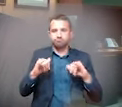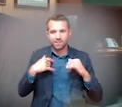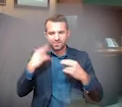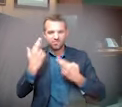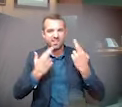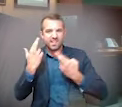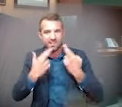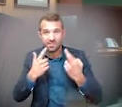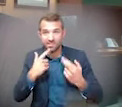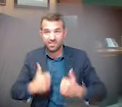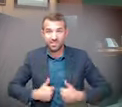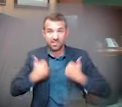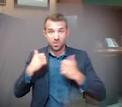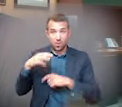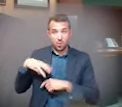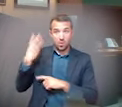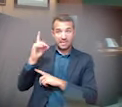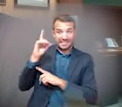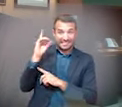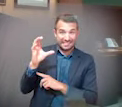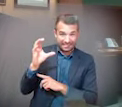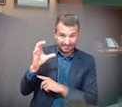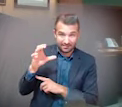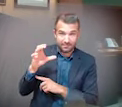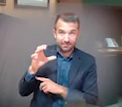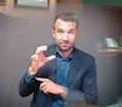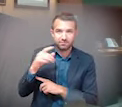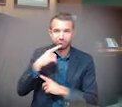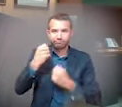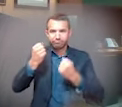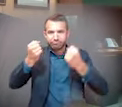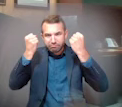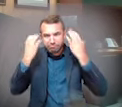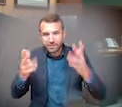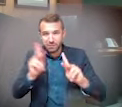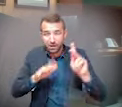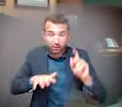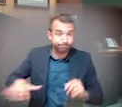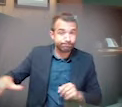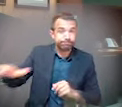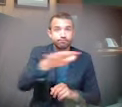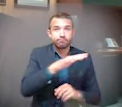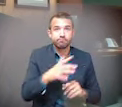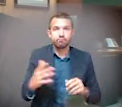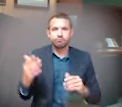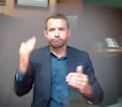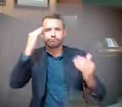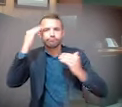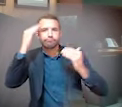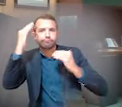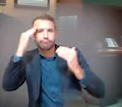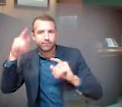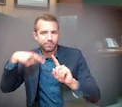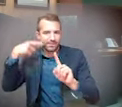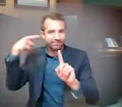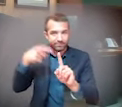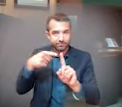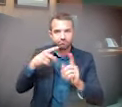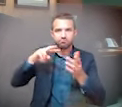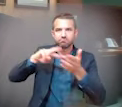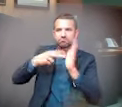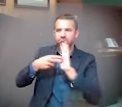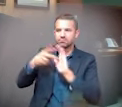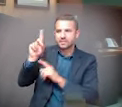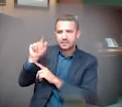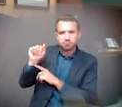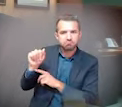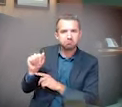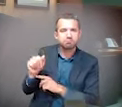and being surrounded by a much more aware kind of environment about disability